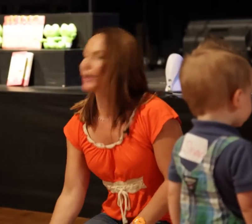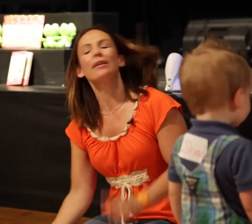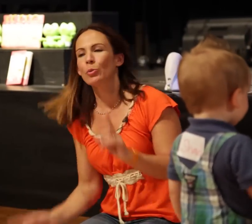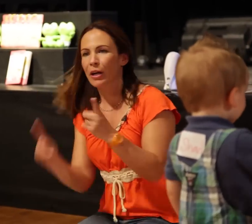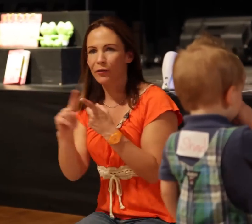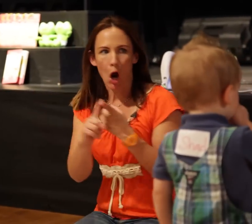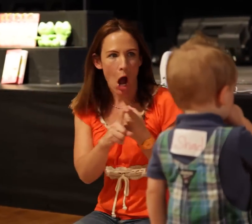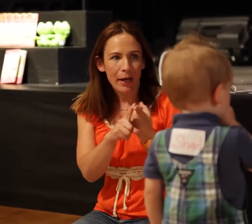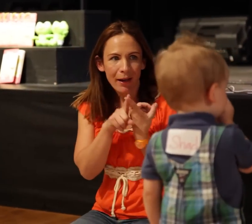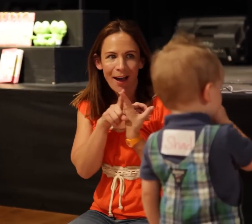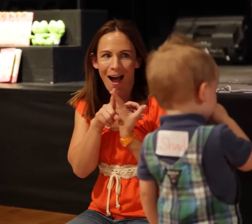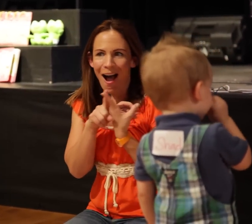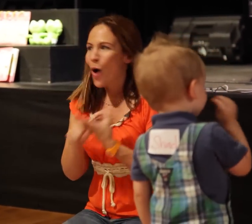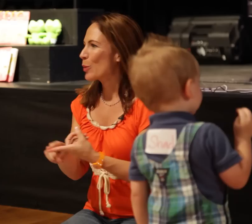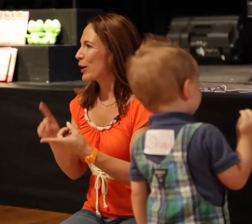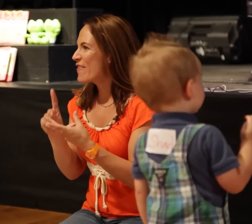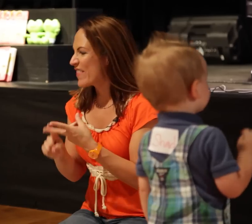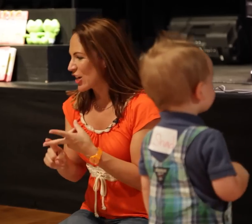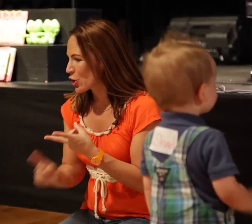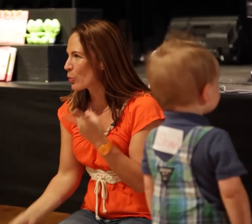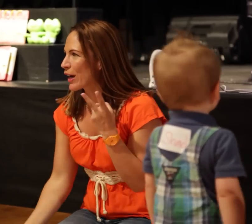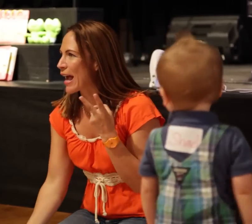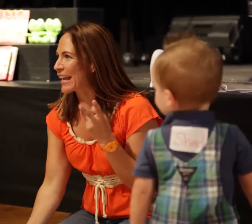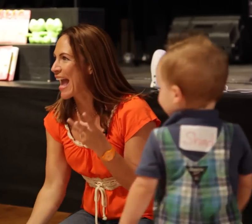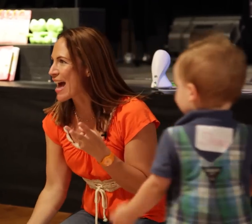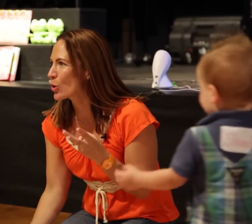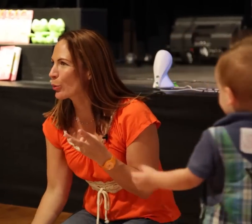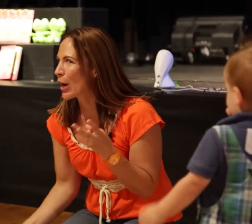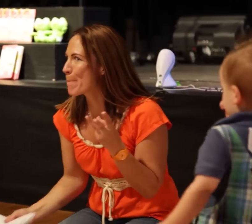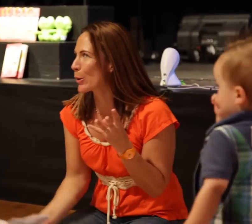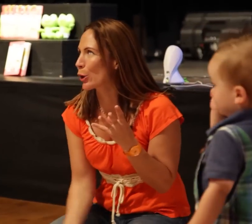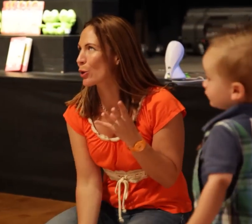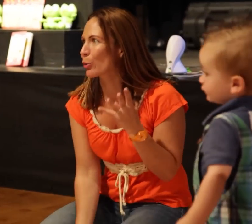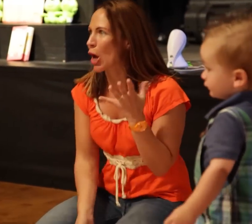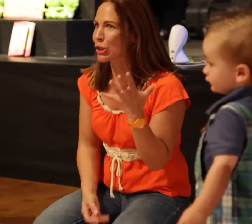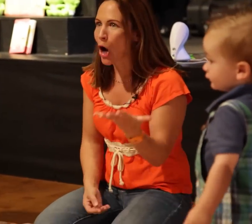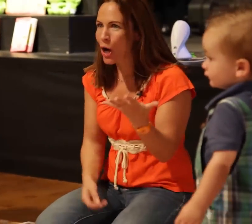So either bring a frog or bring a fish or bring a cat or bring a bird or bring a dog